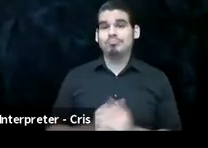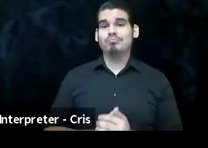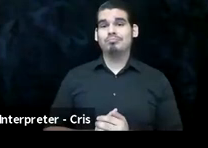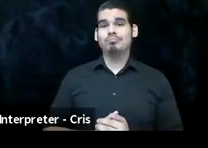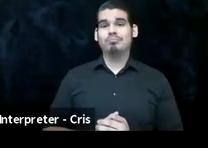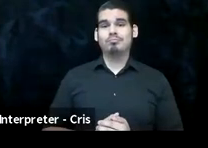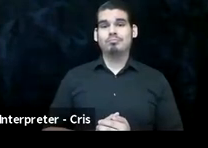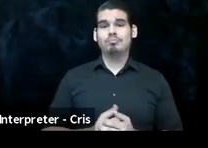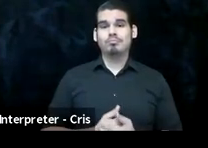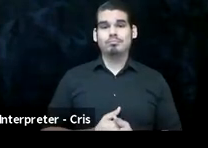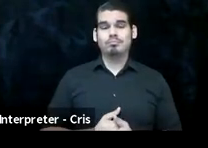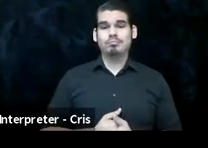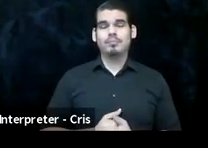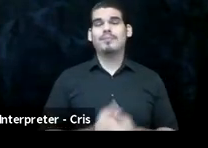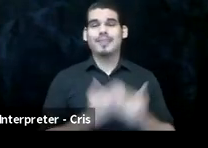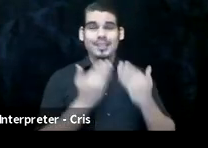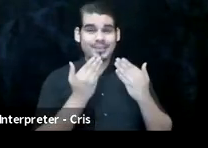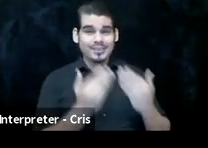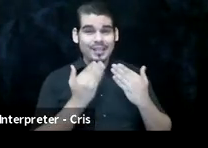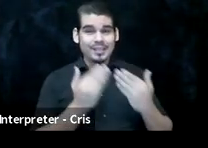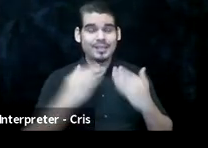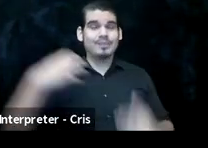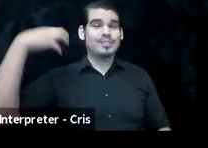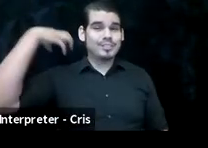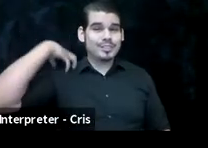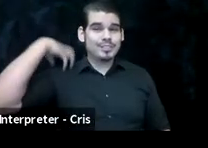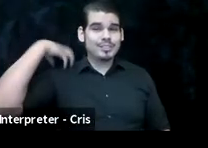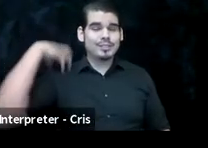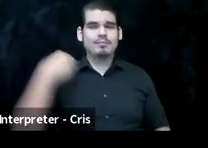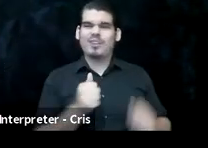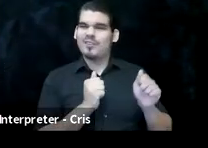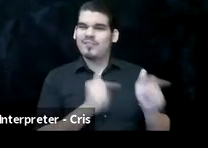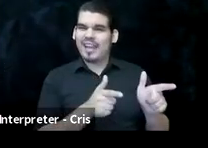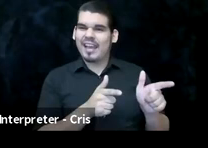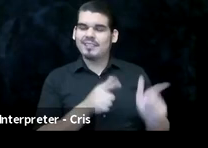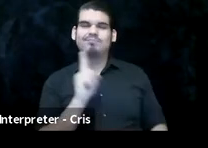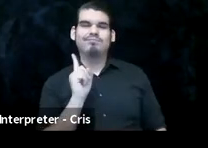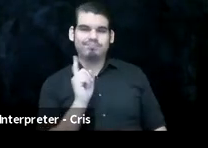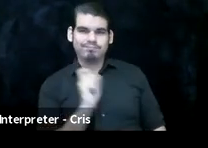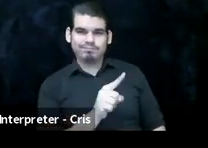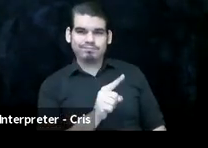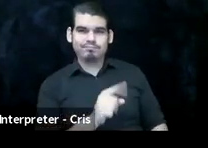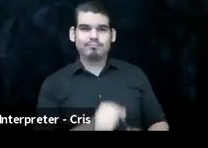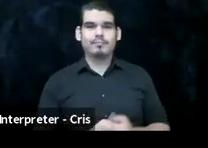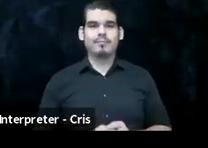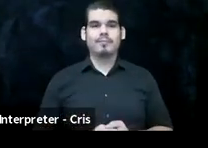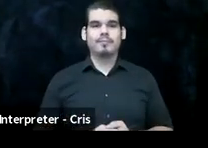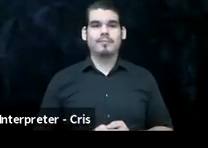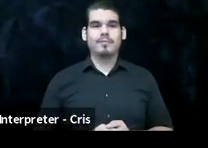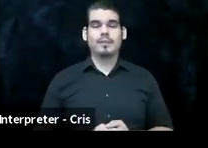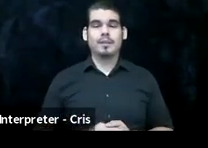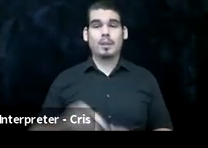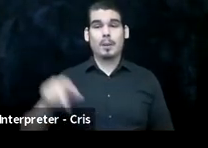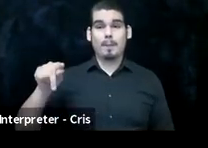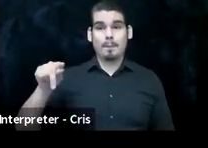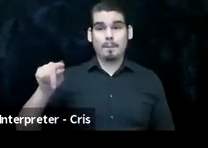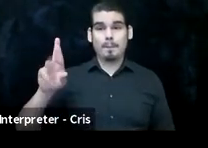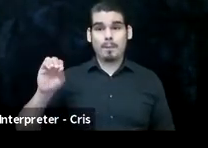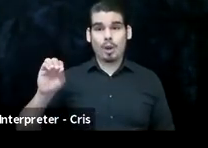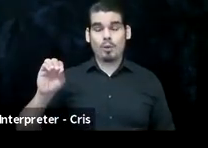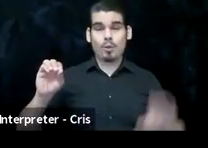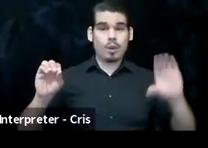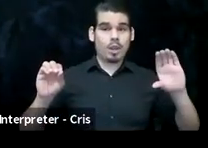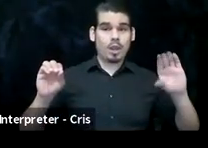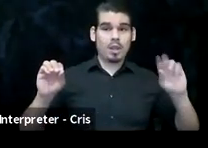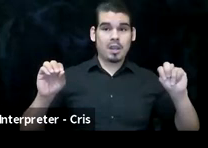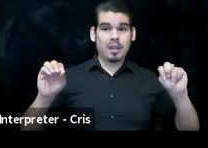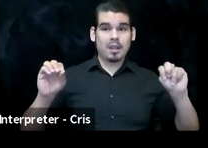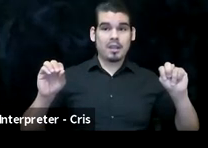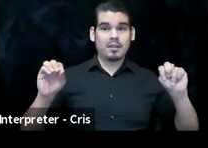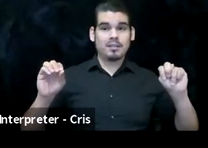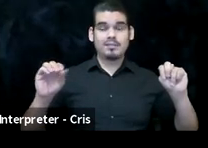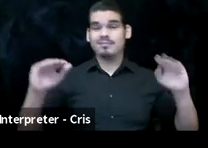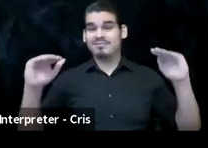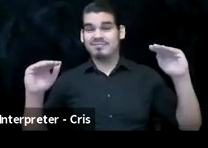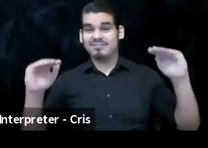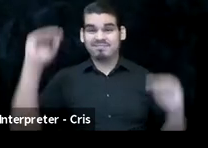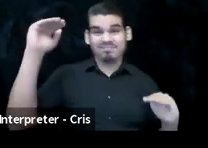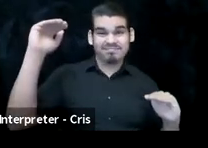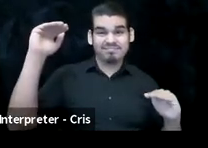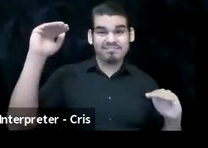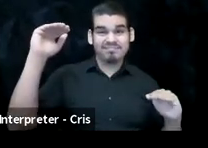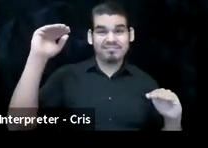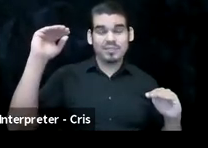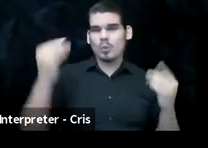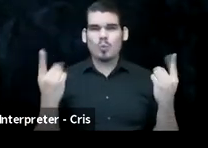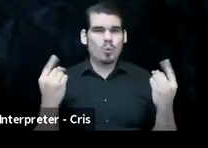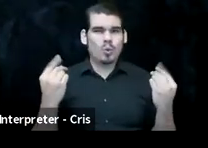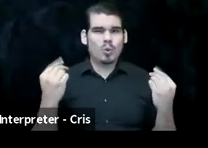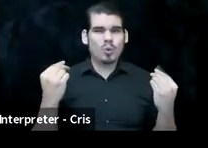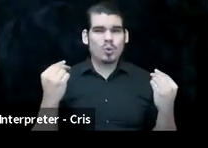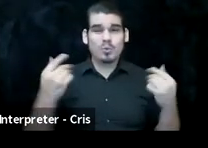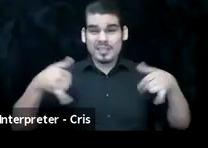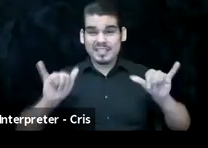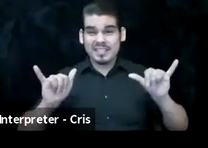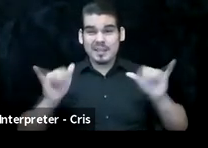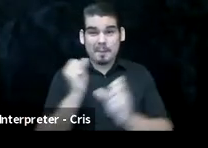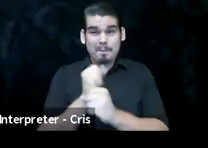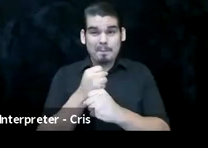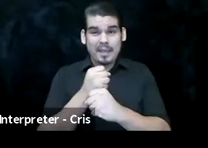CCSF, Delegate Chung: um I think you chair, I just wanted to ask quickly, so if there were an uneven number of pros and cons do we only entertain a matching proportion of pros and cons, or do we yeah that's that's my basic question.